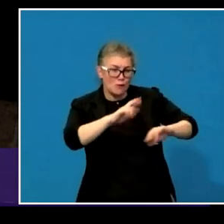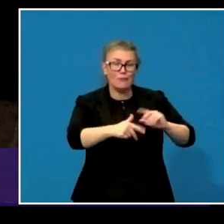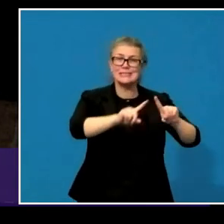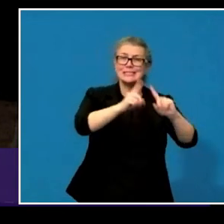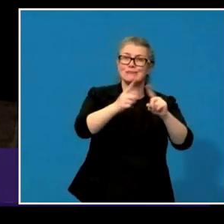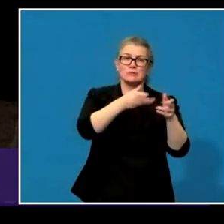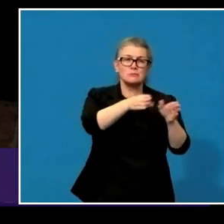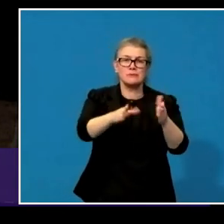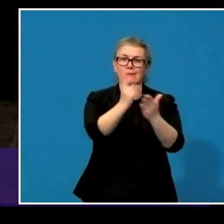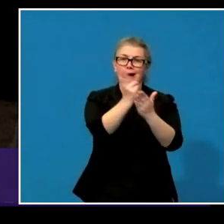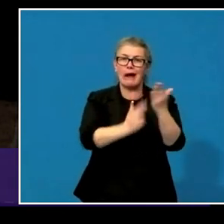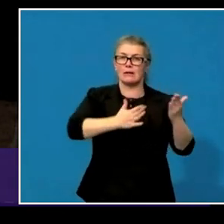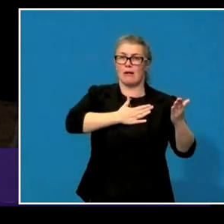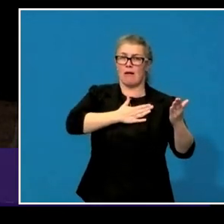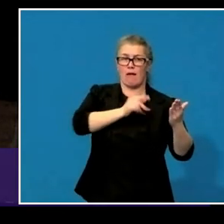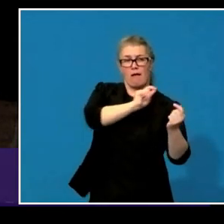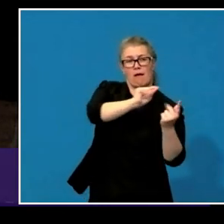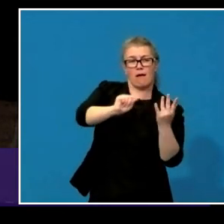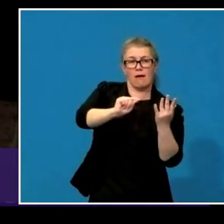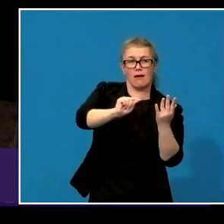And then on Tuesday, he goes to Vinnies and works at Vinnies.